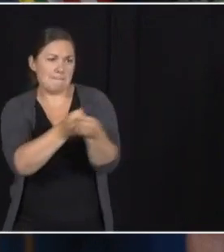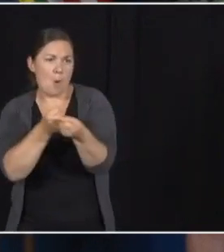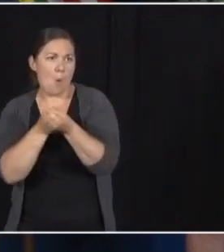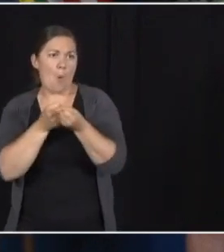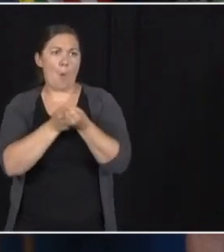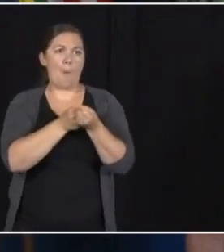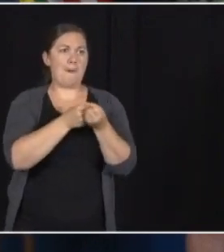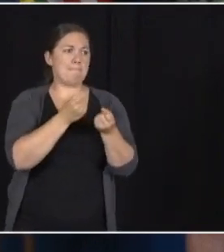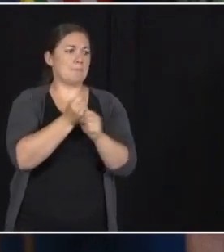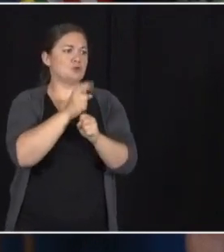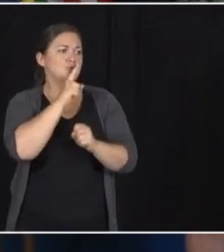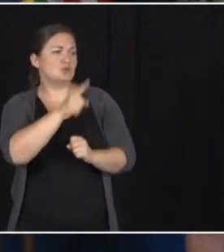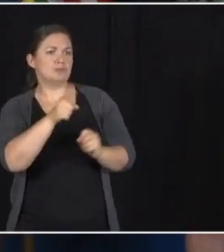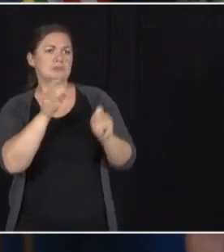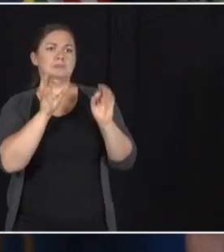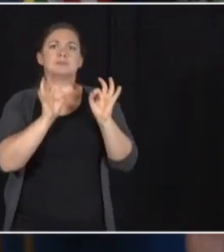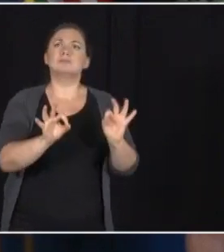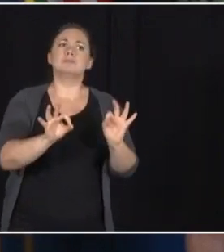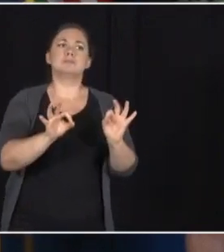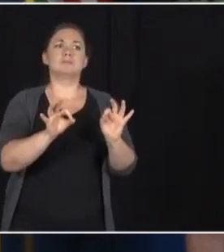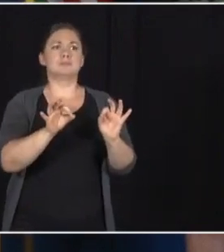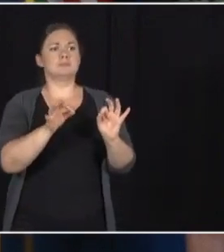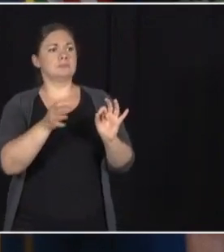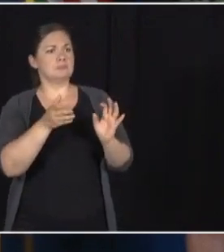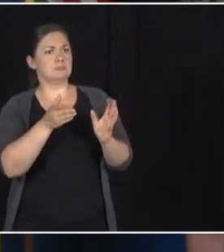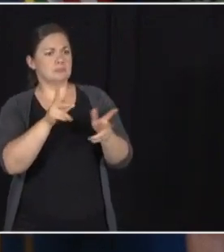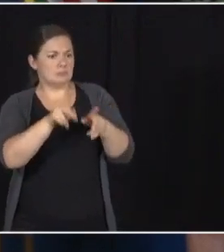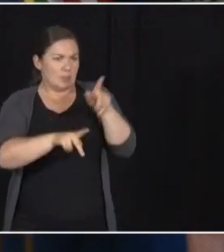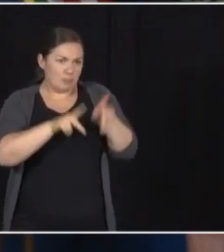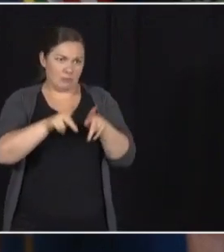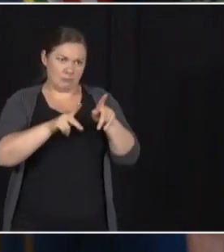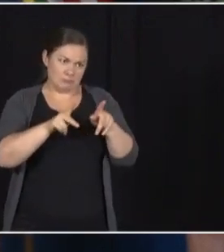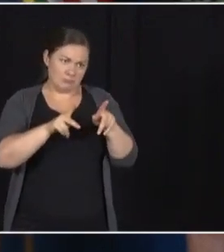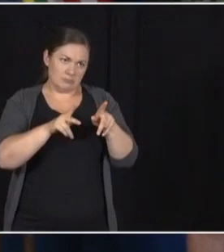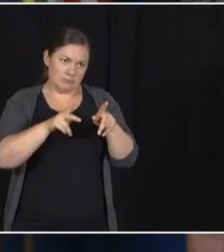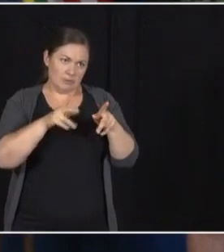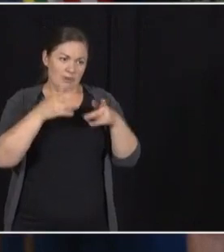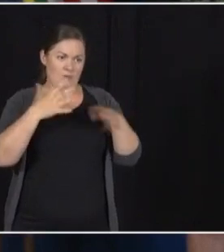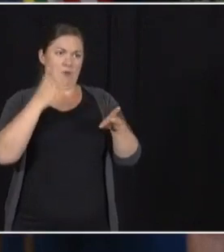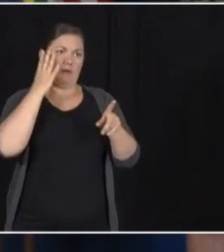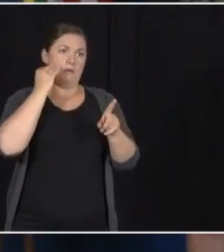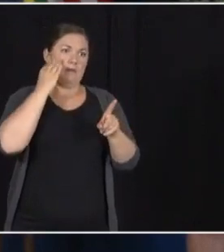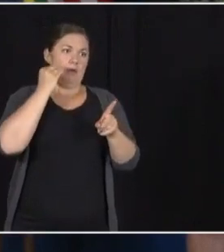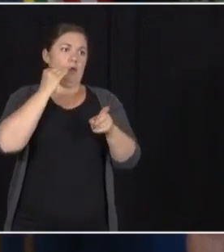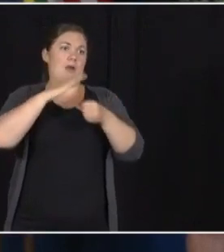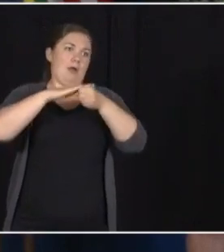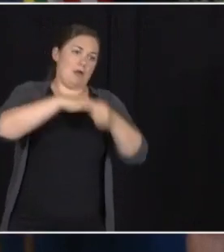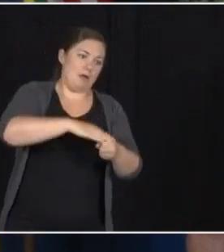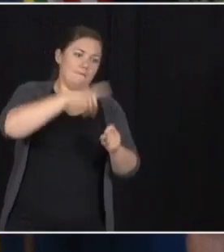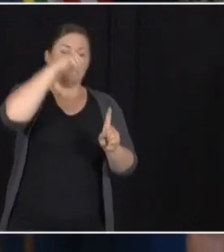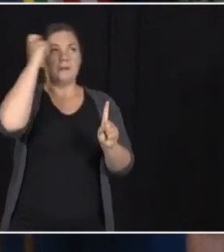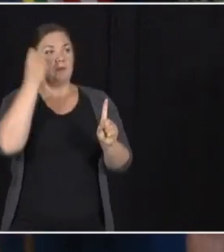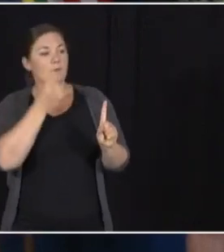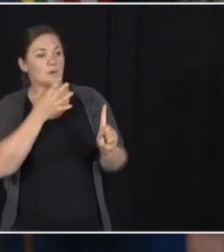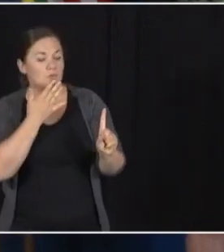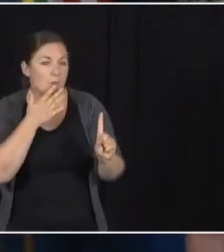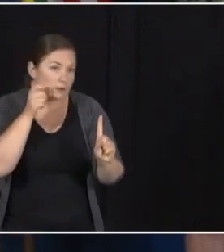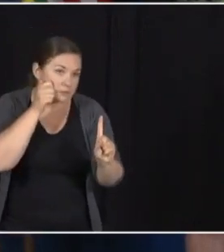to make sure that young people who have extremist anti-black racism get more opportunities in the system going forward?